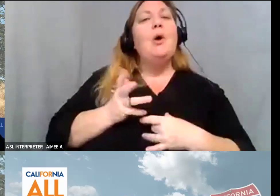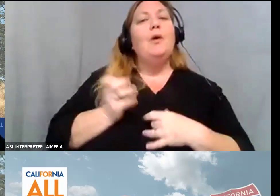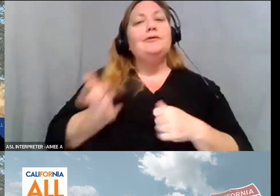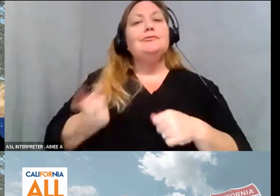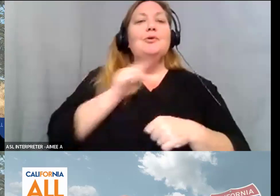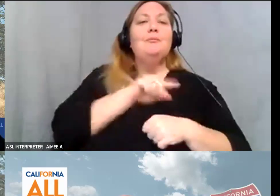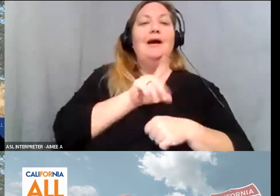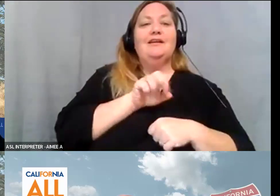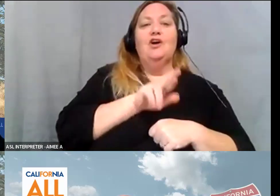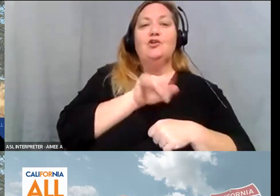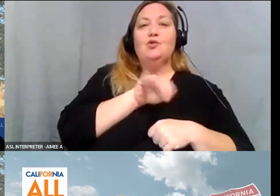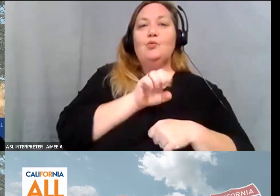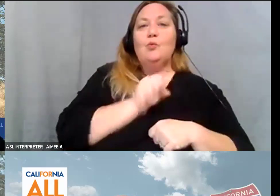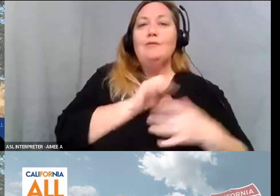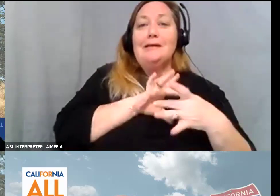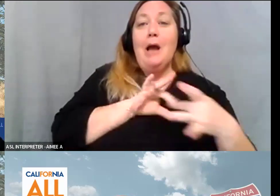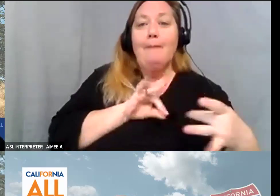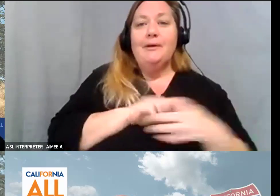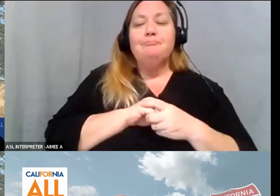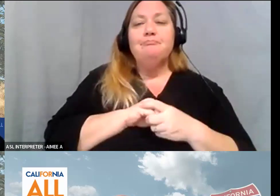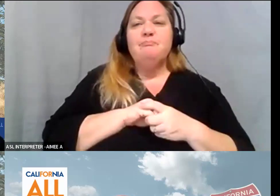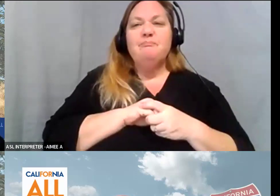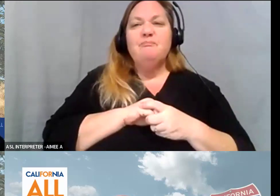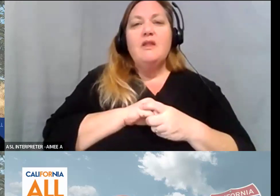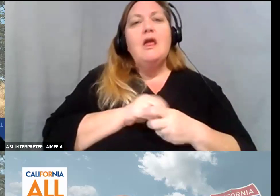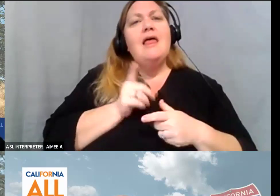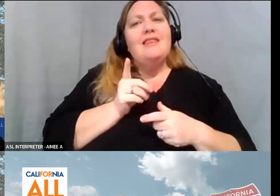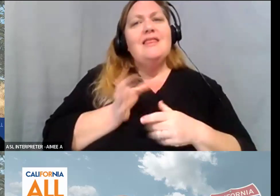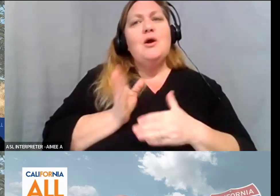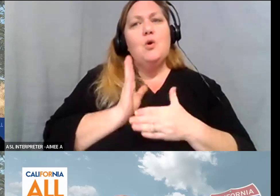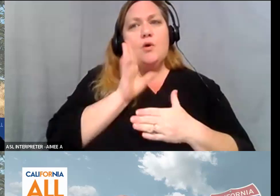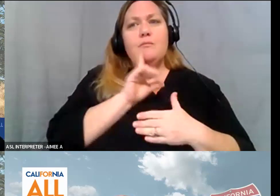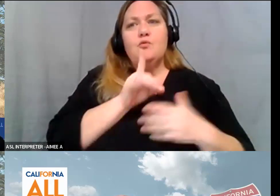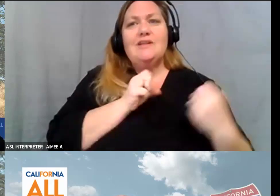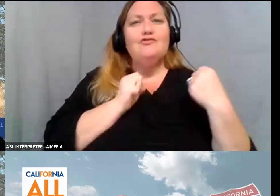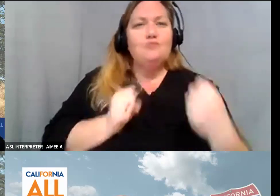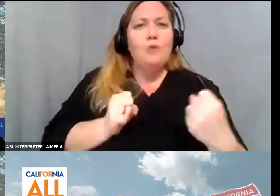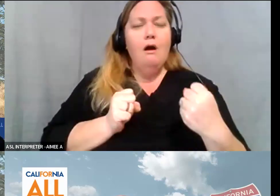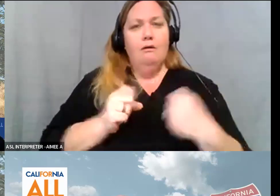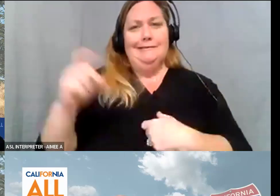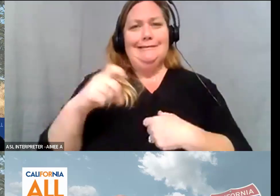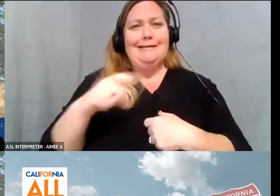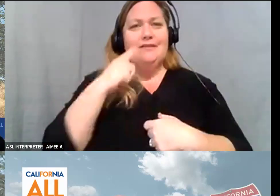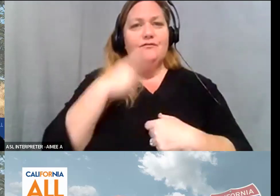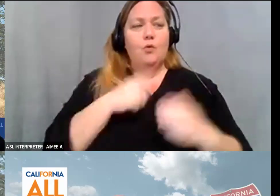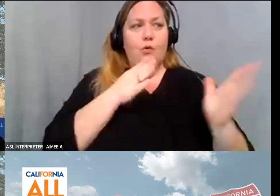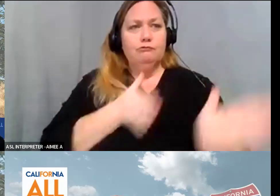Rawls's comment is, there's going to be a really strong need for coordination and collaboration and